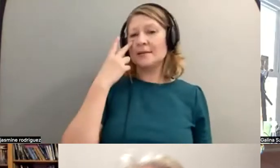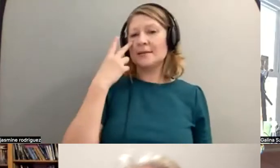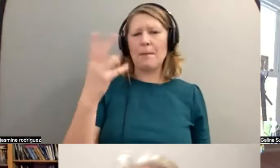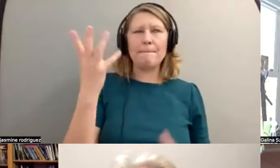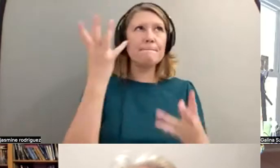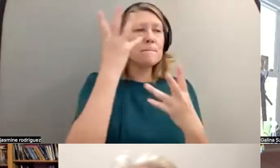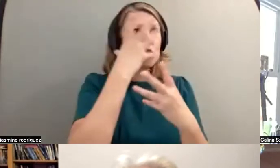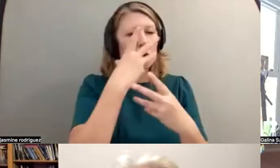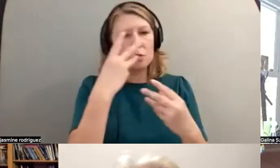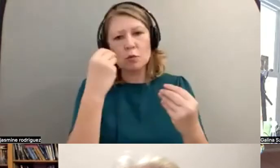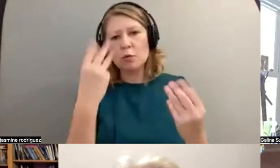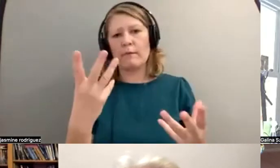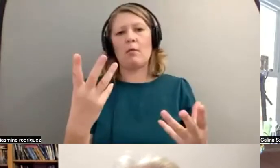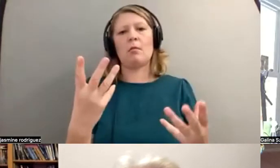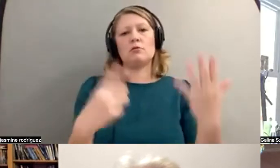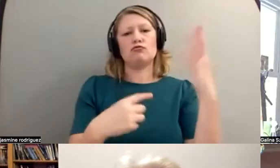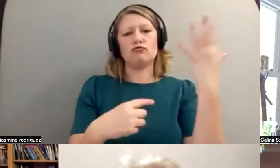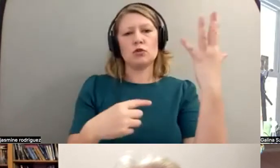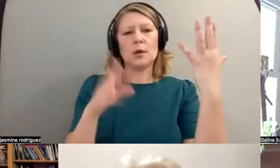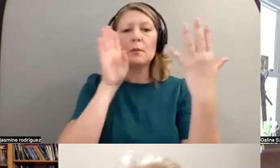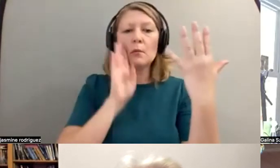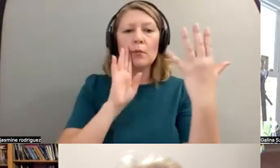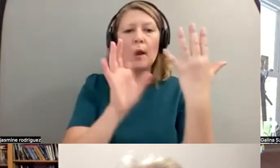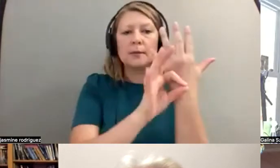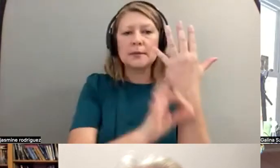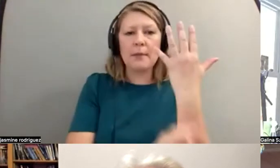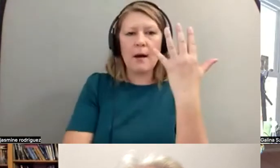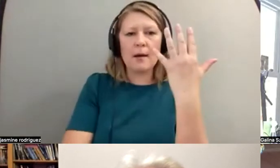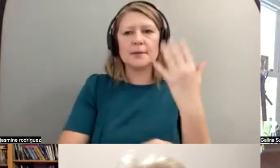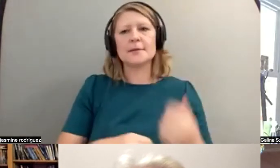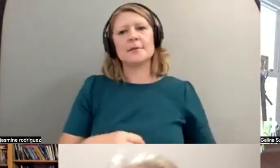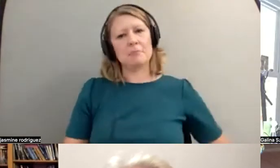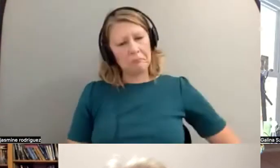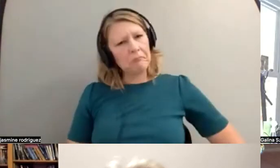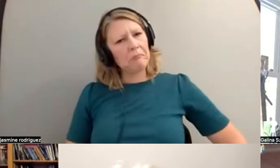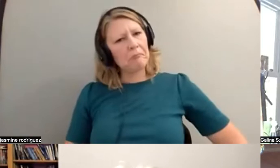And I thought, wow, don't we all have blind spots in us?